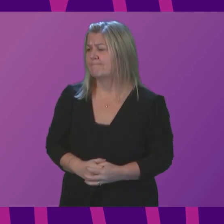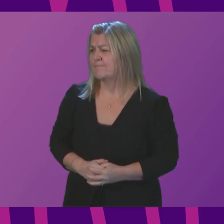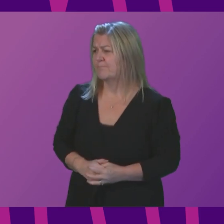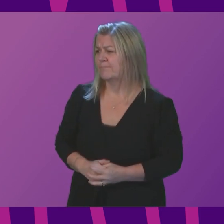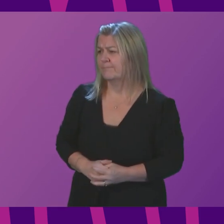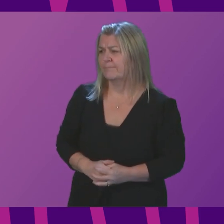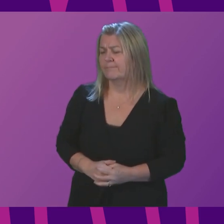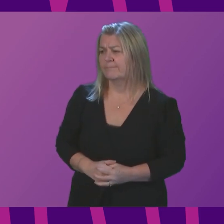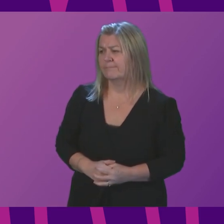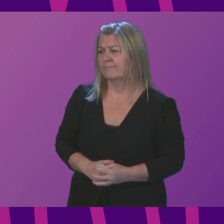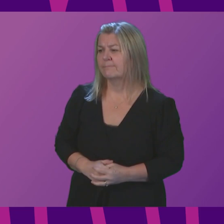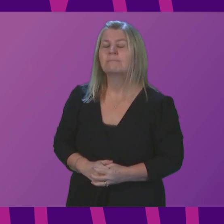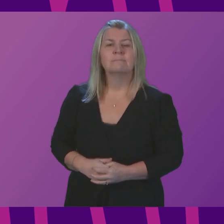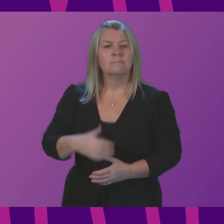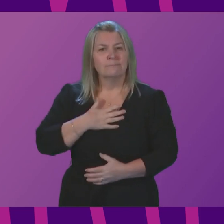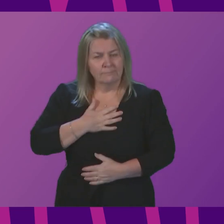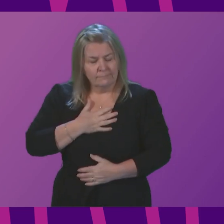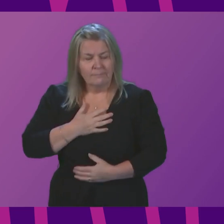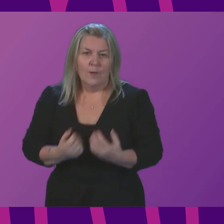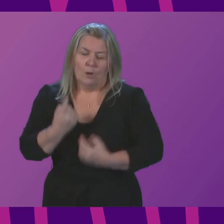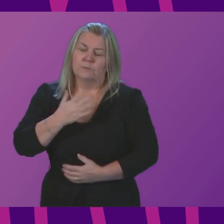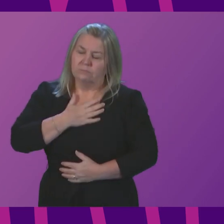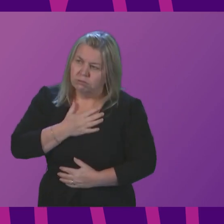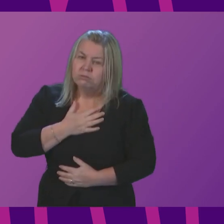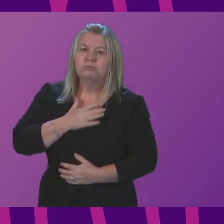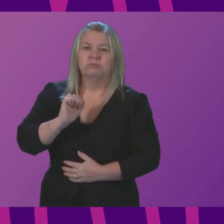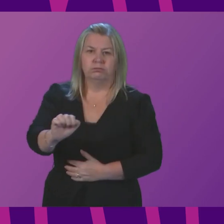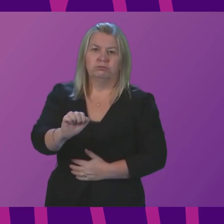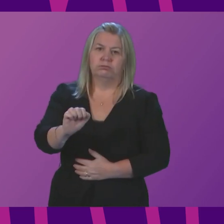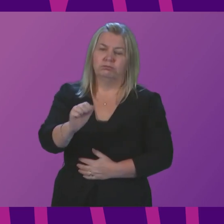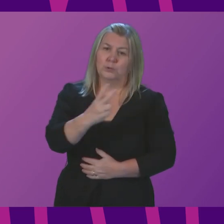I take the opportunity to express my deepest sympathies at the loss of 27 lives in the